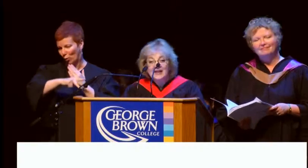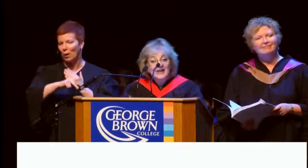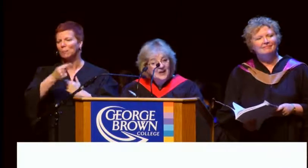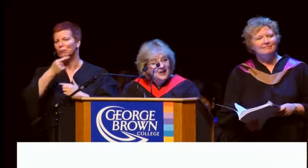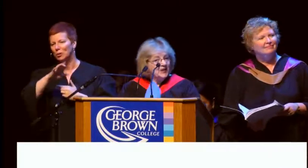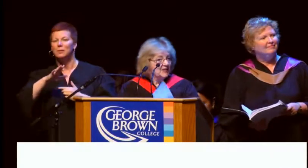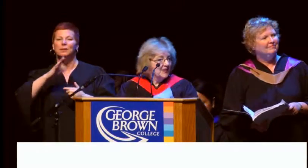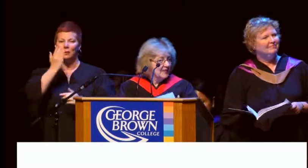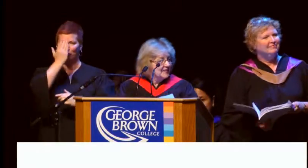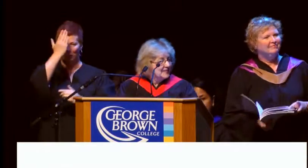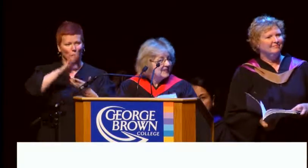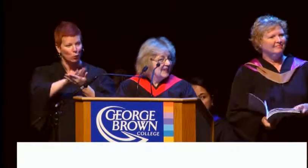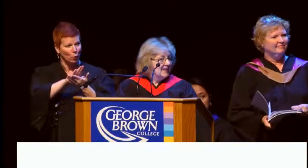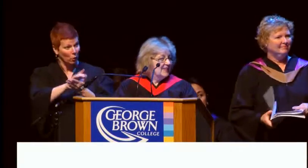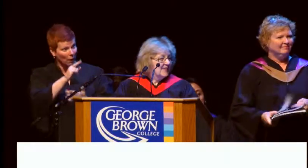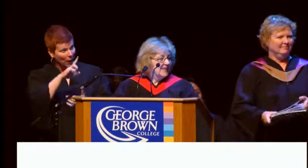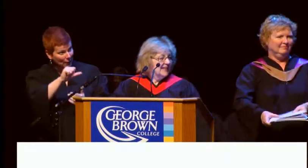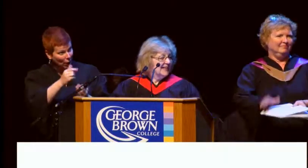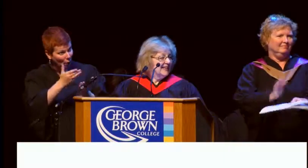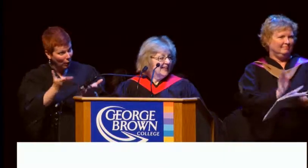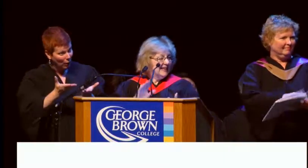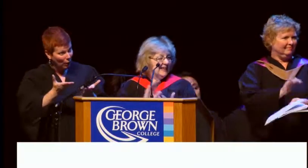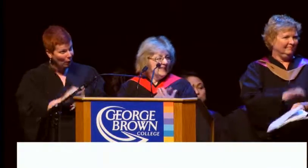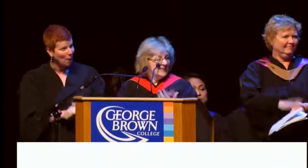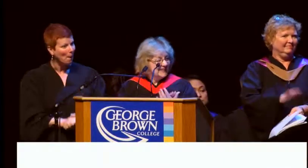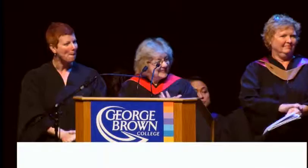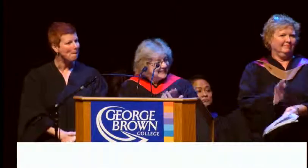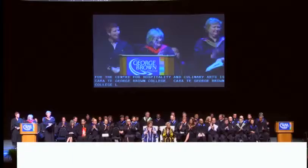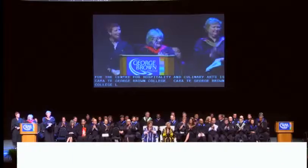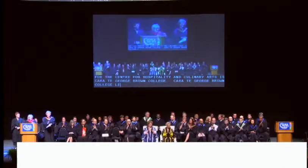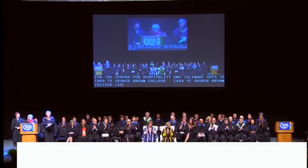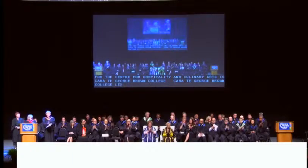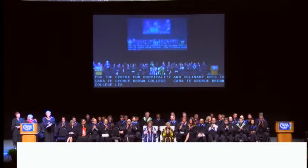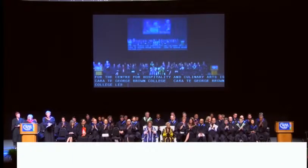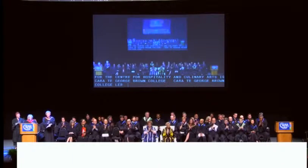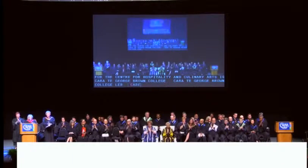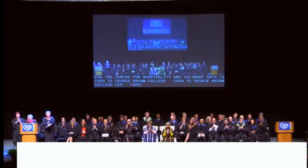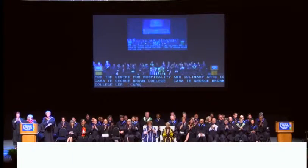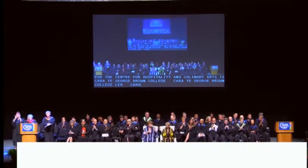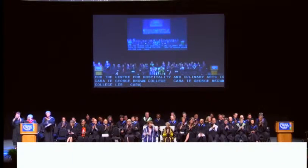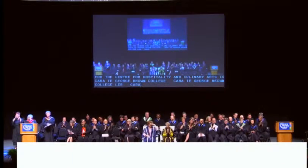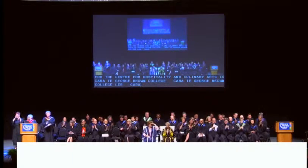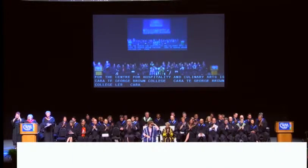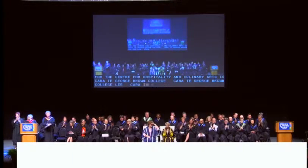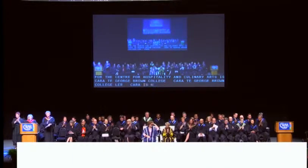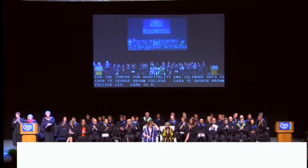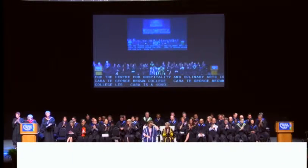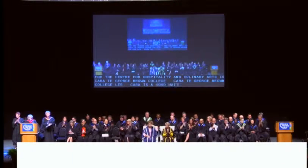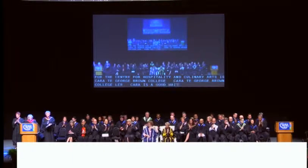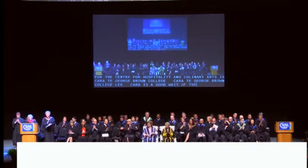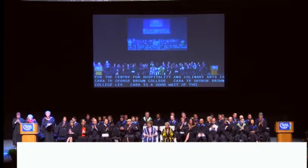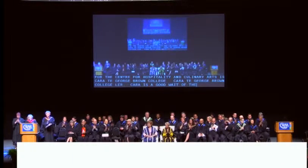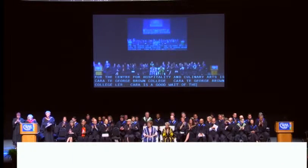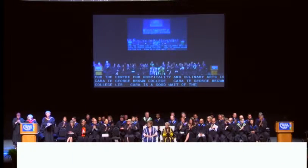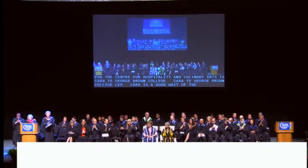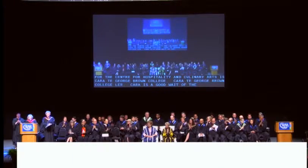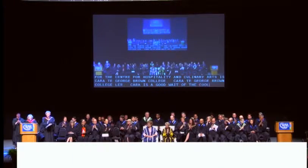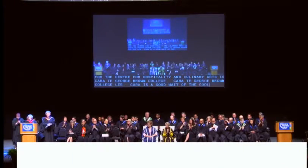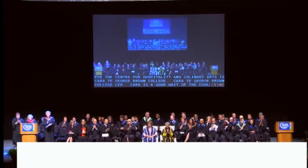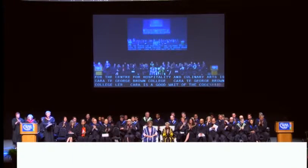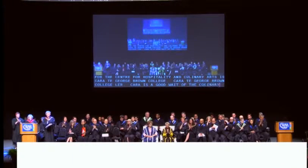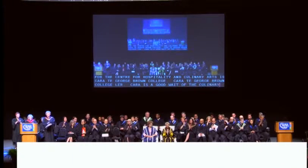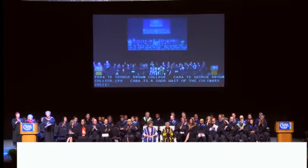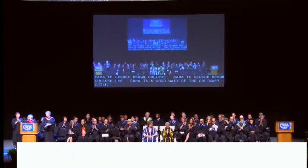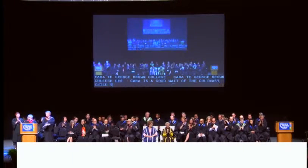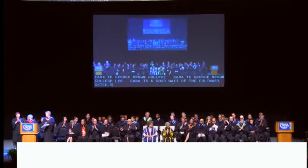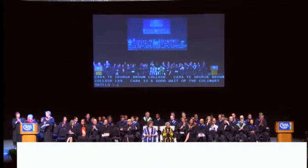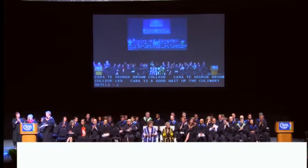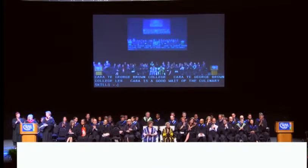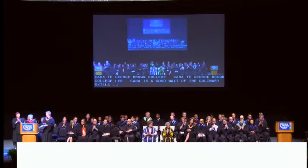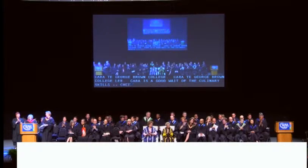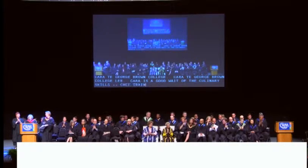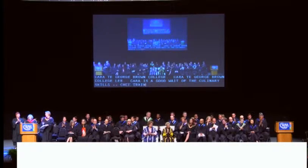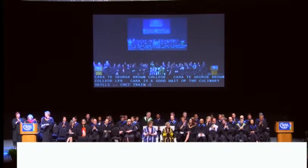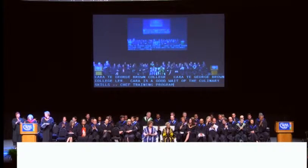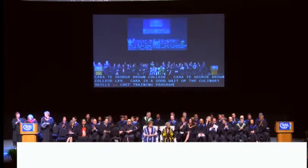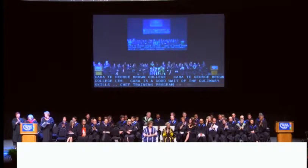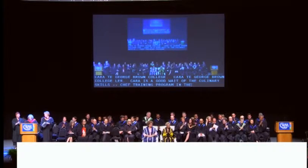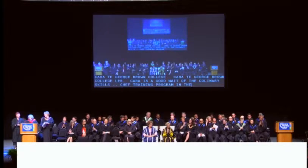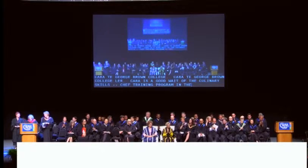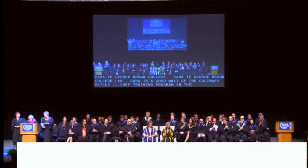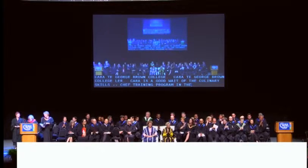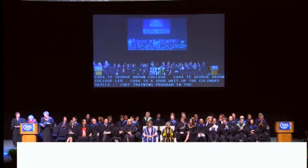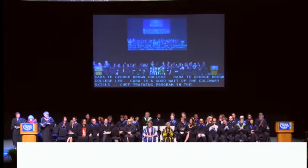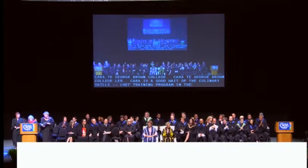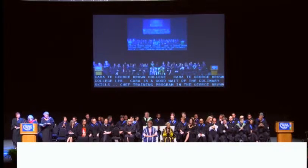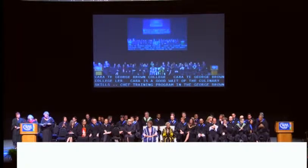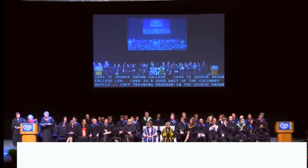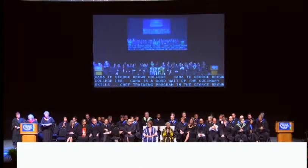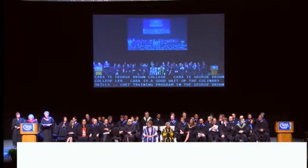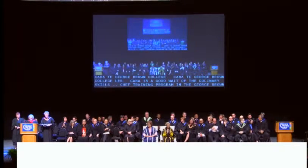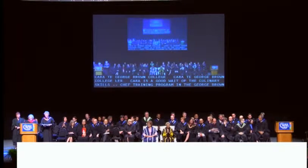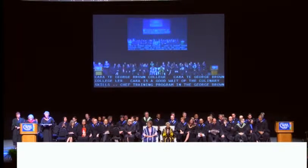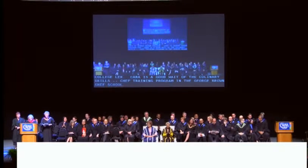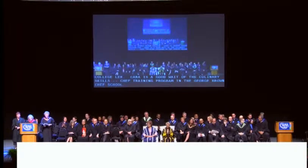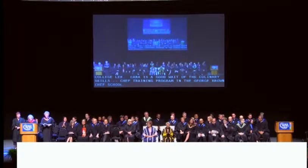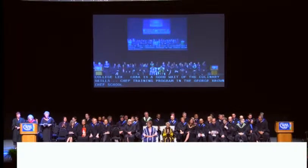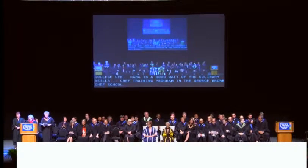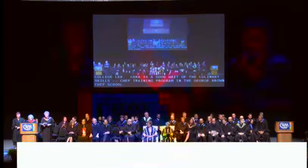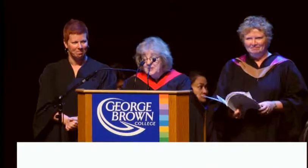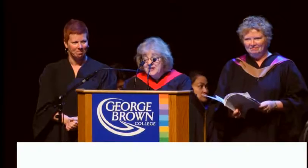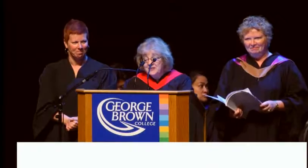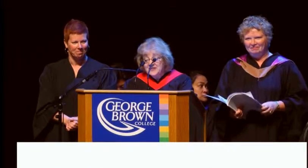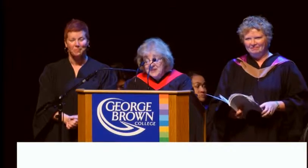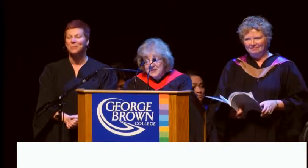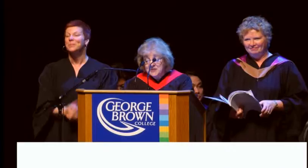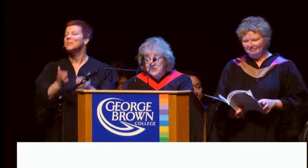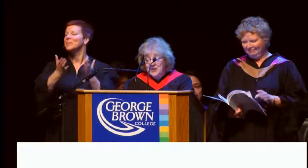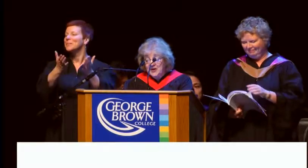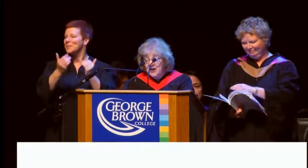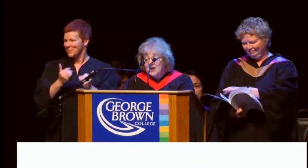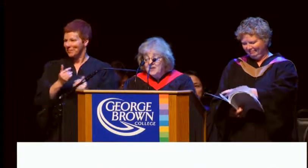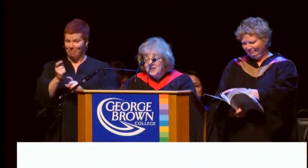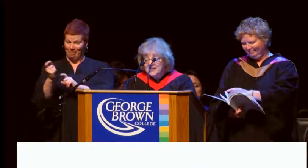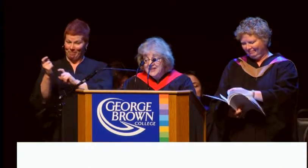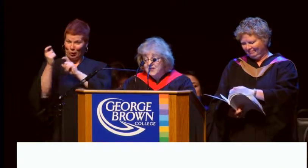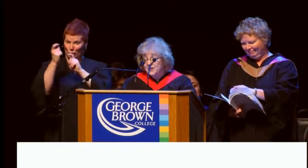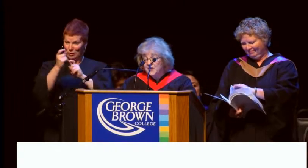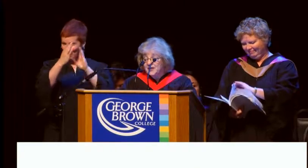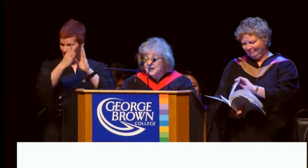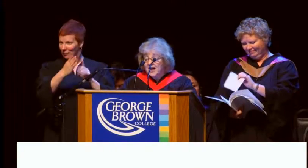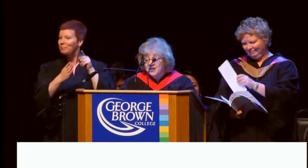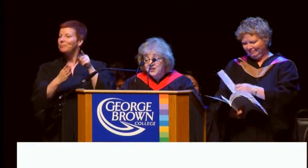THE RECIPIENT OF THE DEAN'S AWARD FOR THE CENTRE FOR INTERNATIONAL